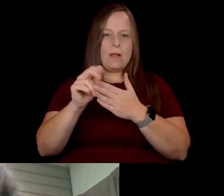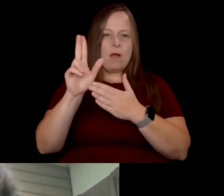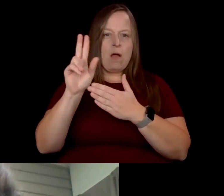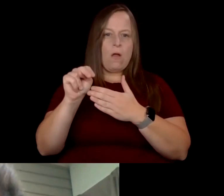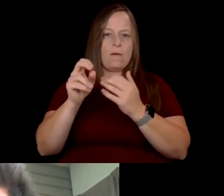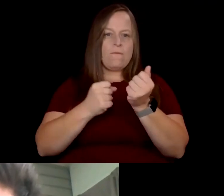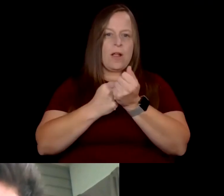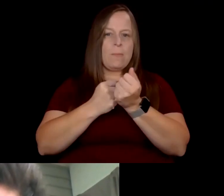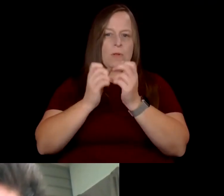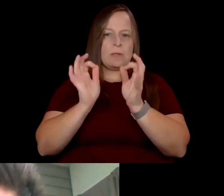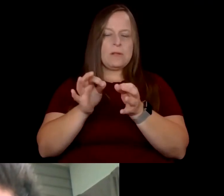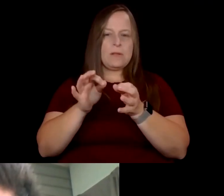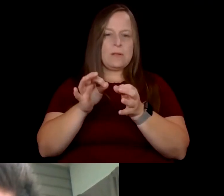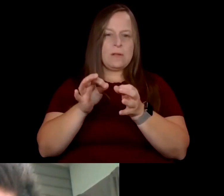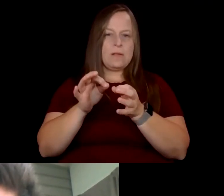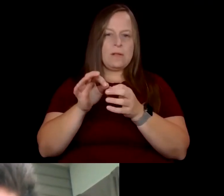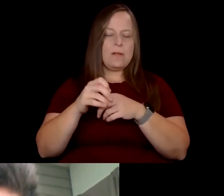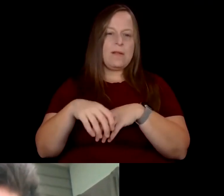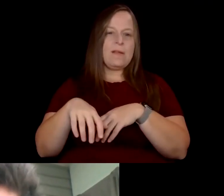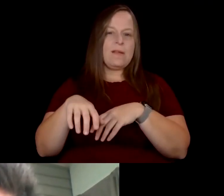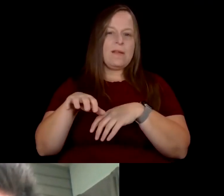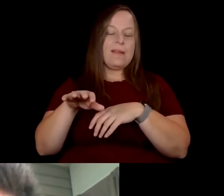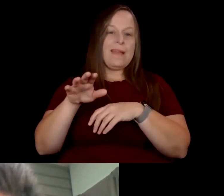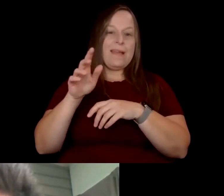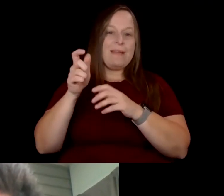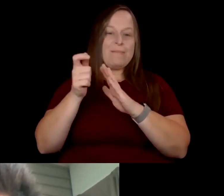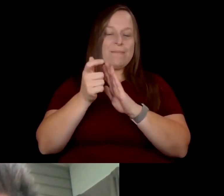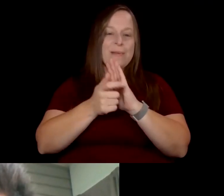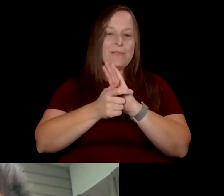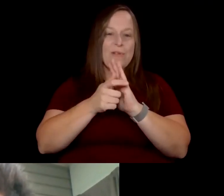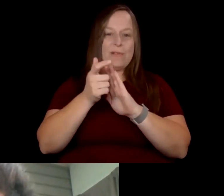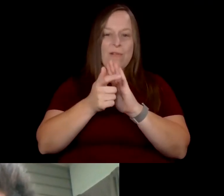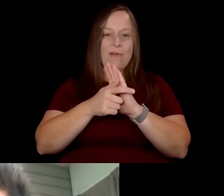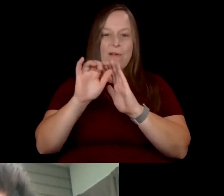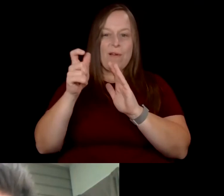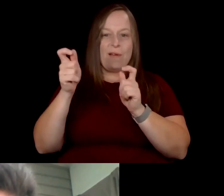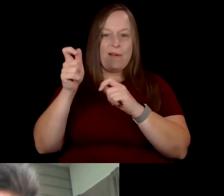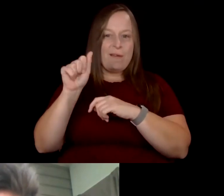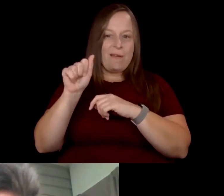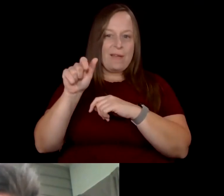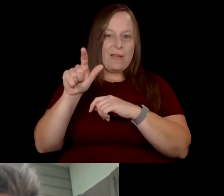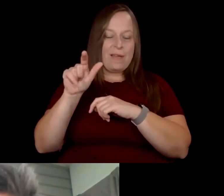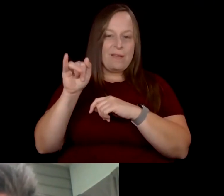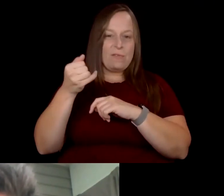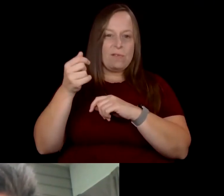"because the ALJ, the administrative law judge, "that oversees these Social Security appeals,